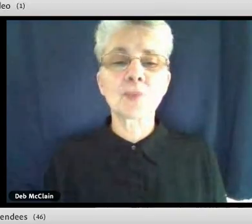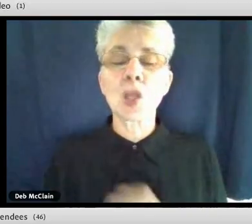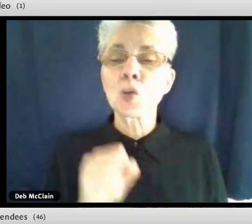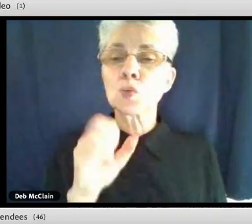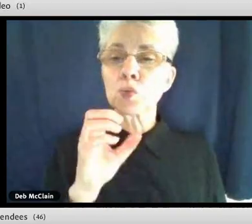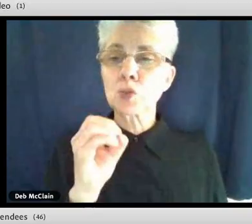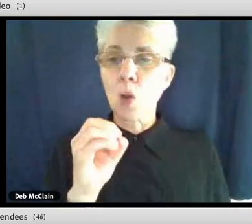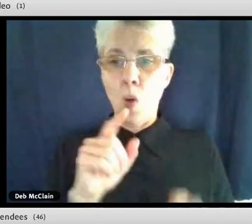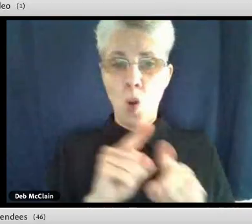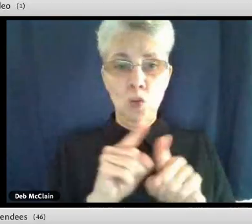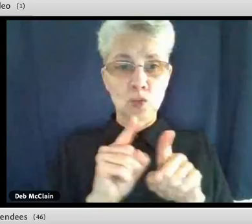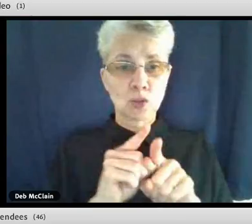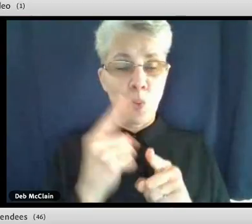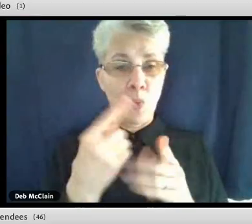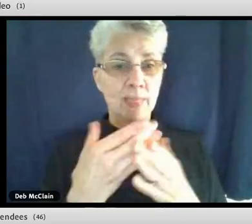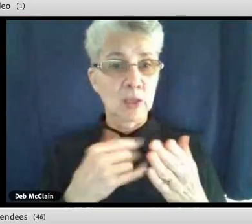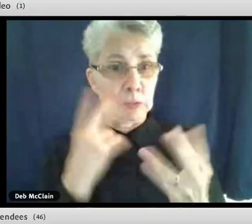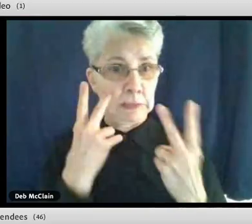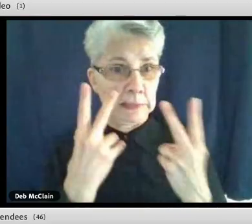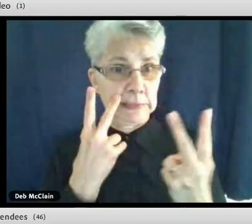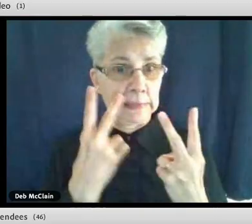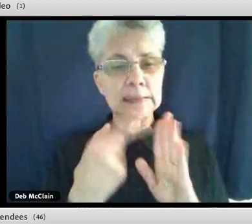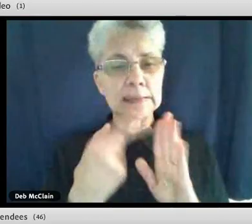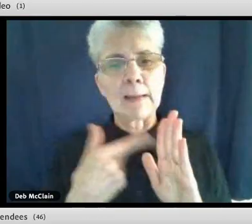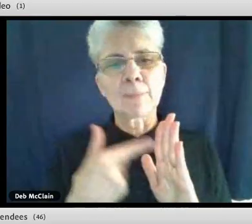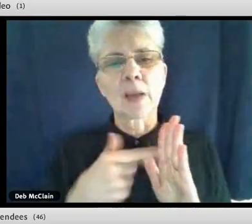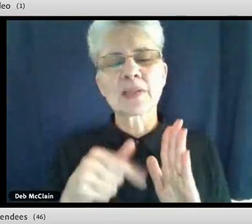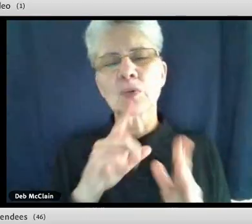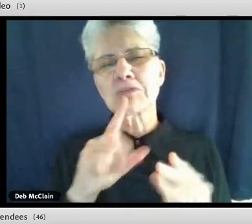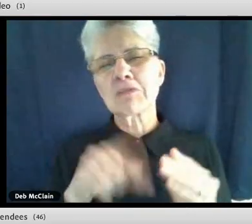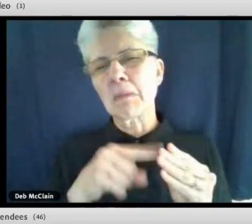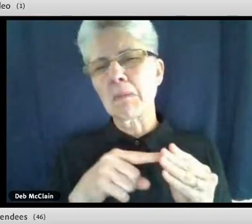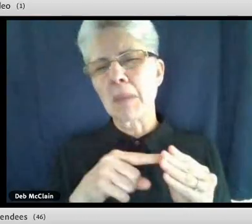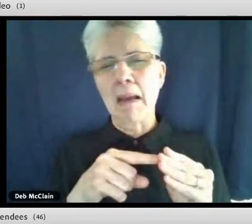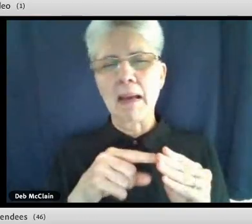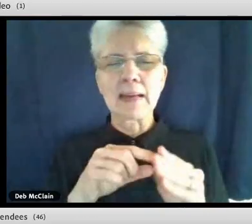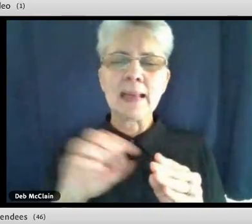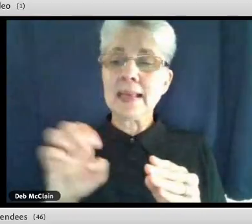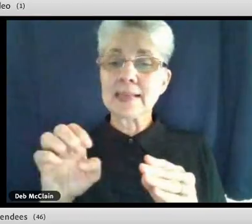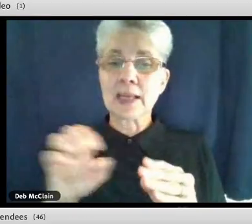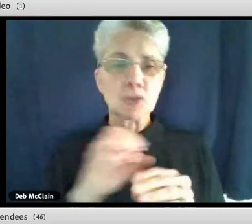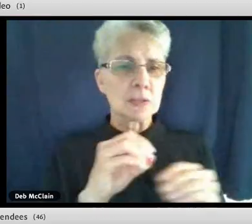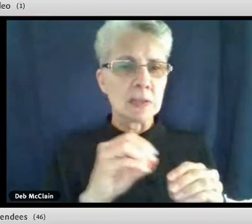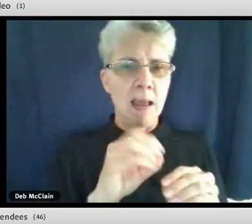Also, one of the things you'll see is sometimes they will talk about essential and non-essential employees.